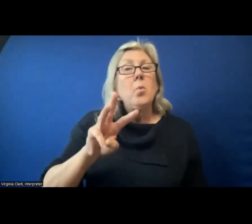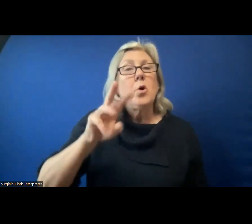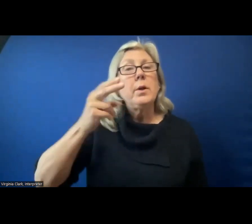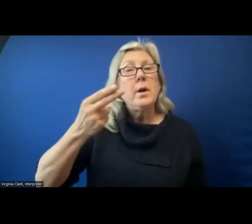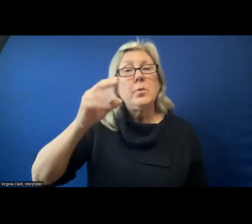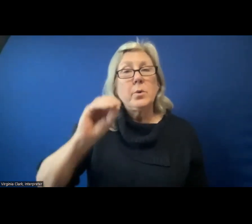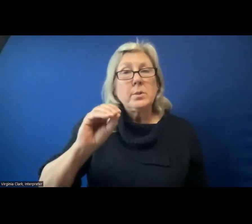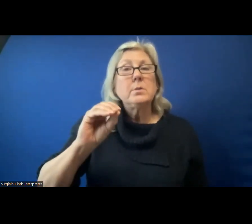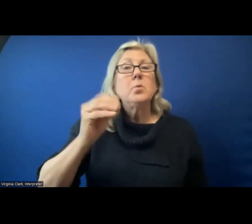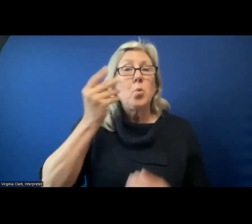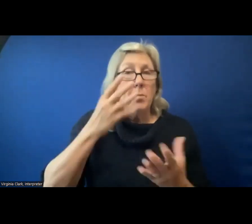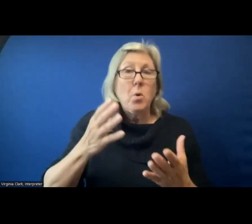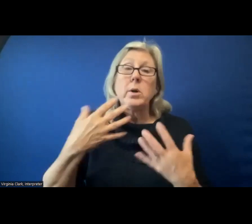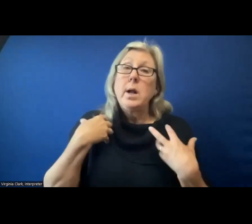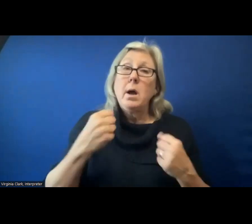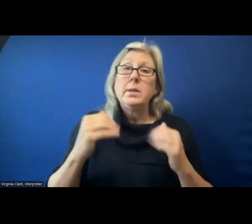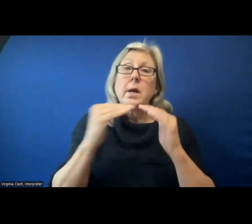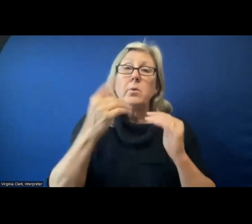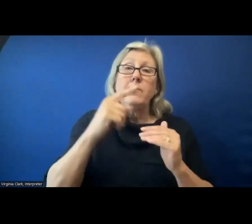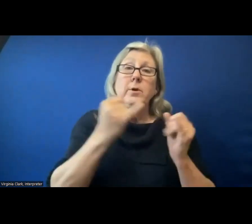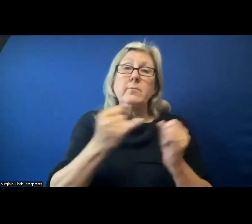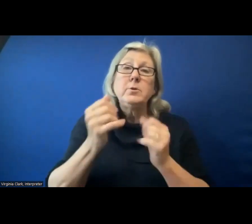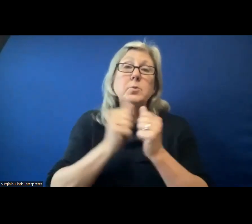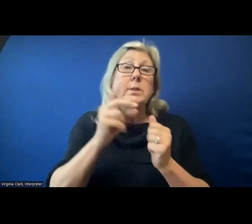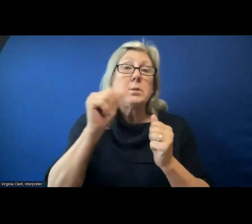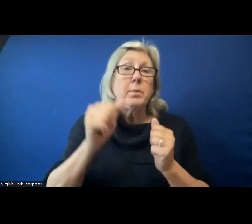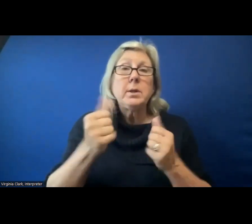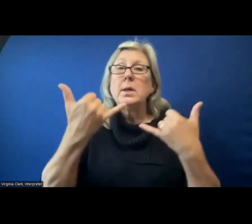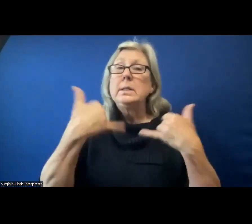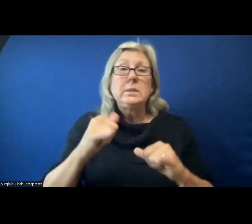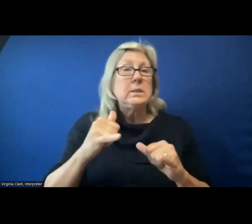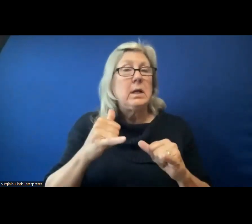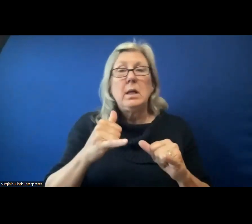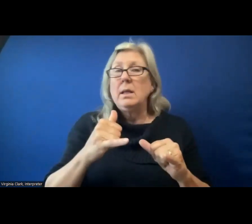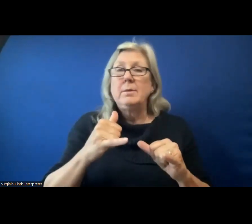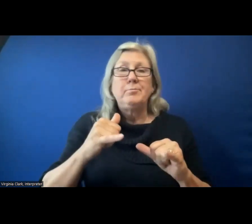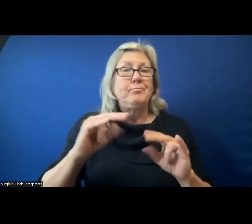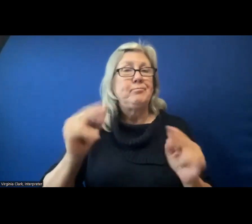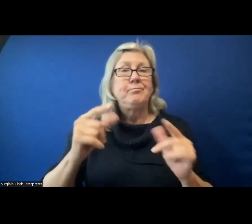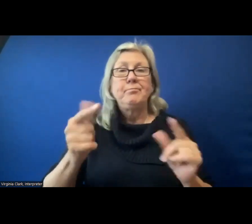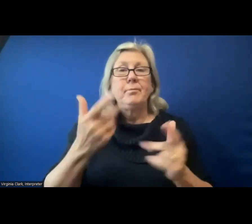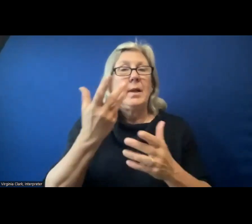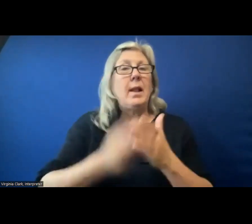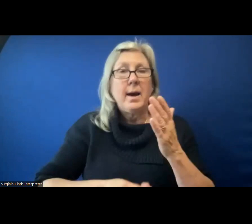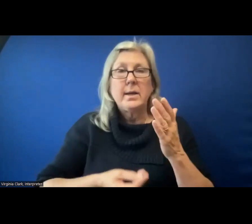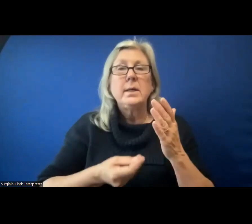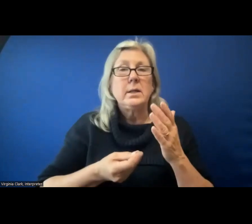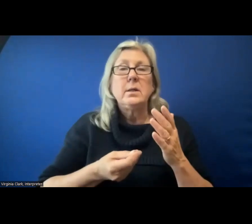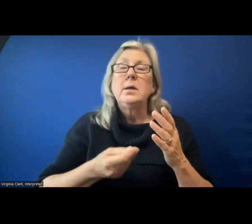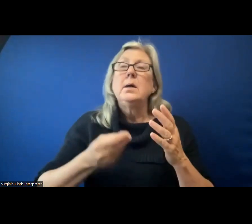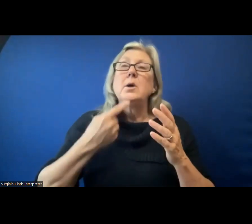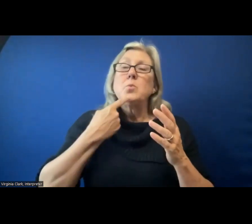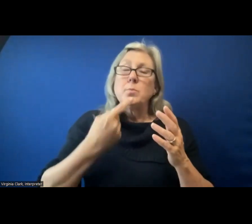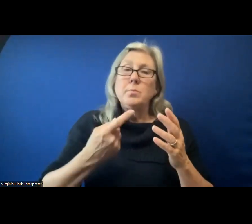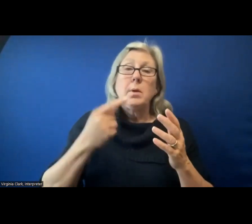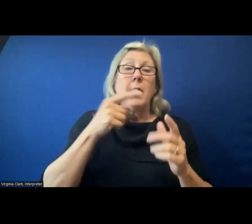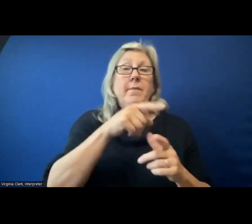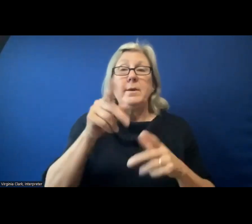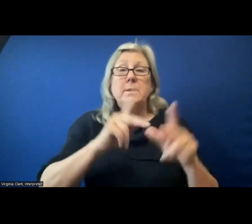equity is still lacking. It reports that these people, quote, continue to die earlier, have